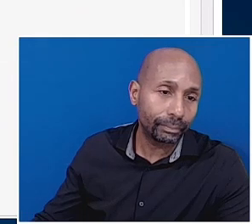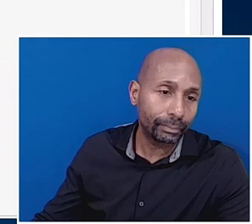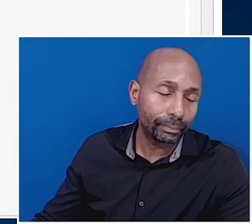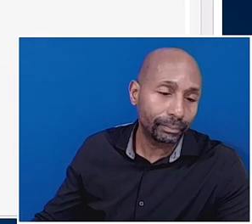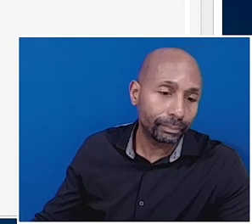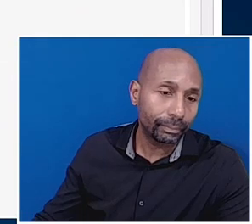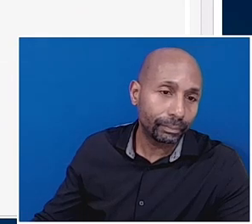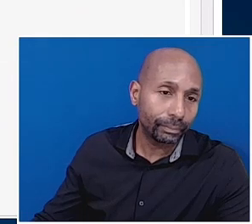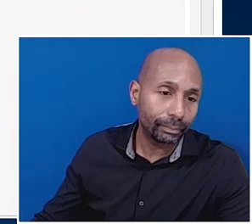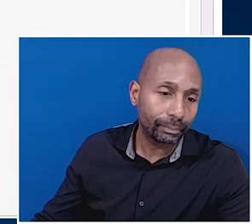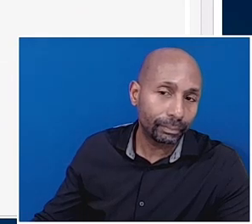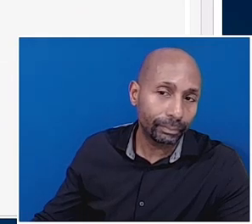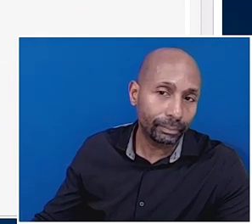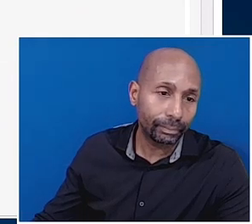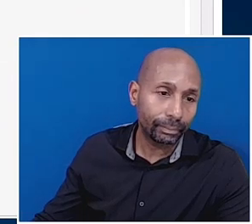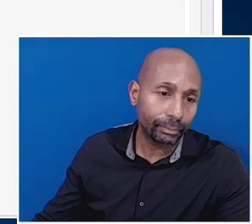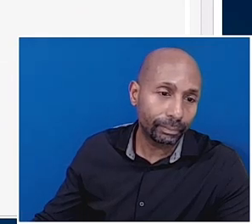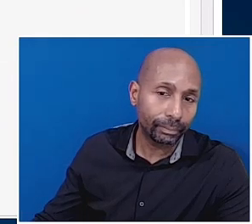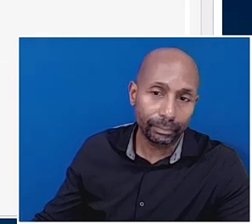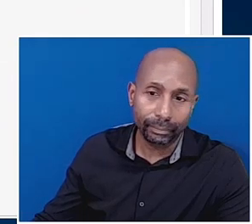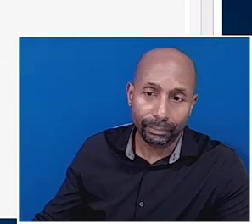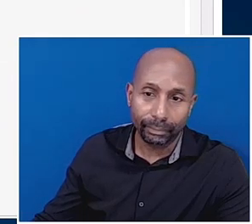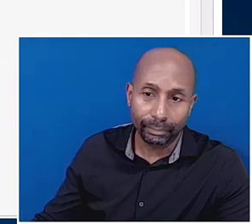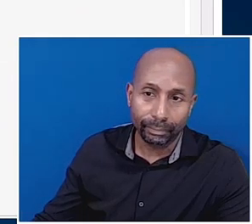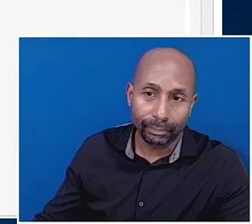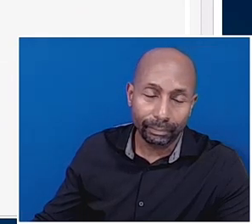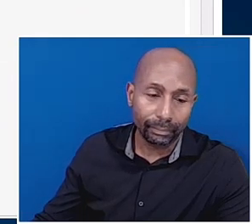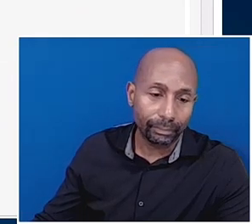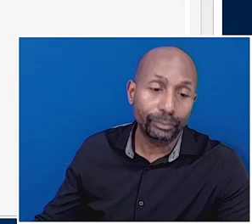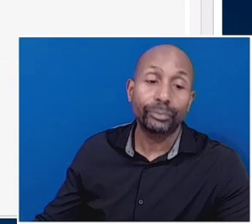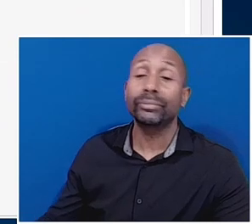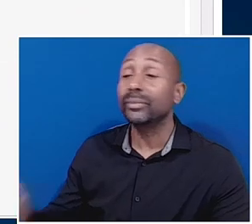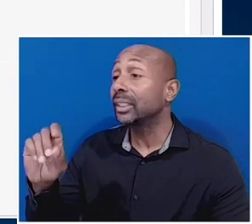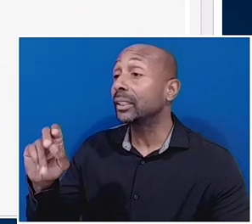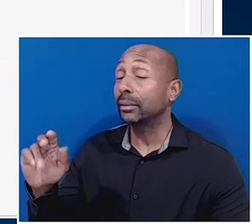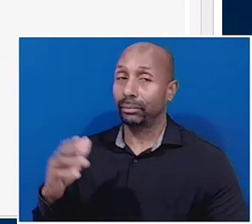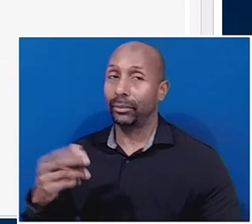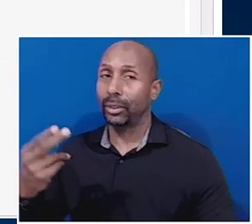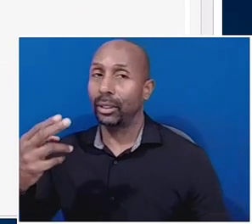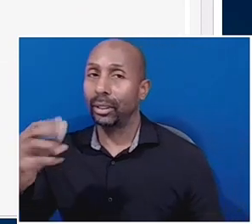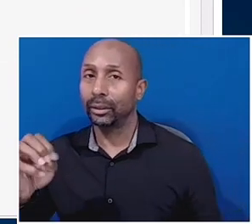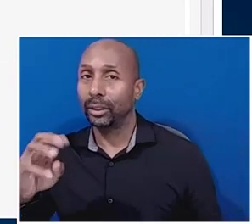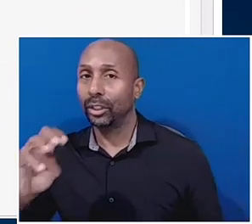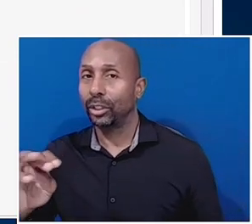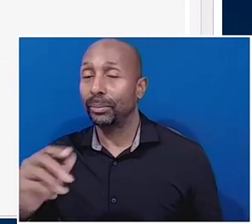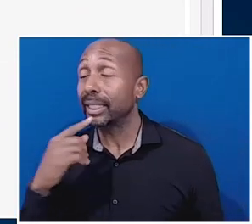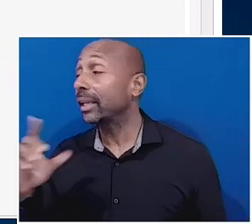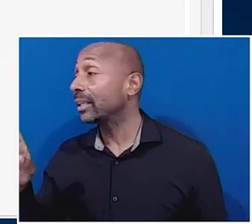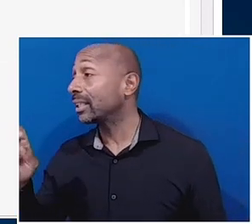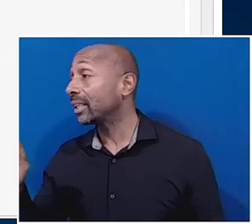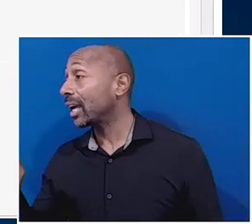And I'll ask my colleague, Donna, to jump in anytime, Donna, that you want to since some of this is under- since this is under